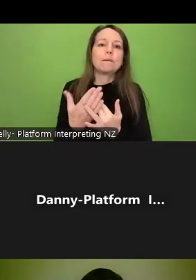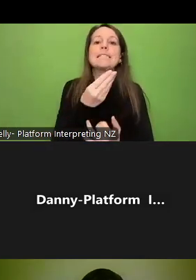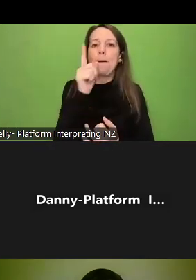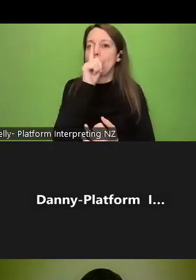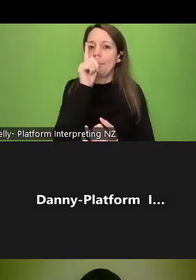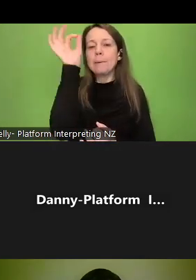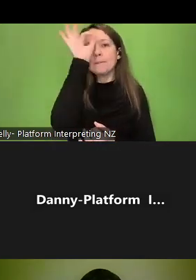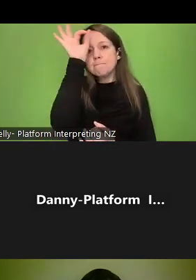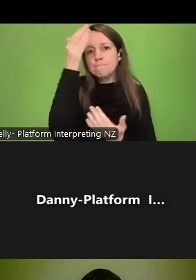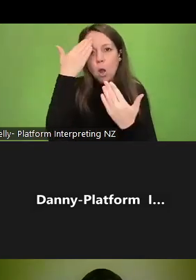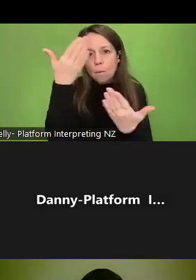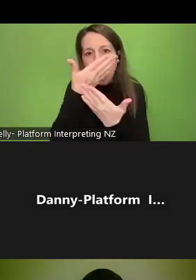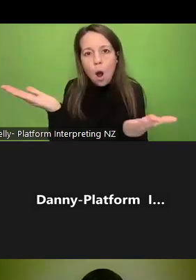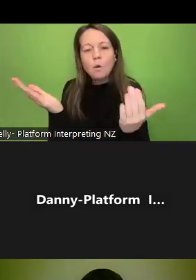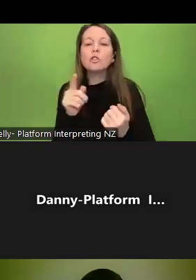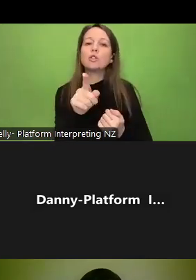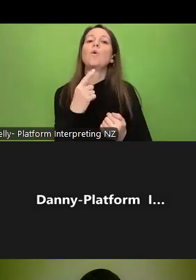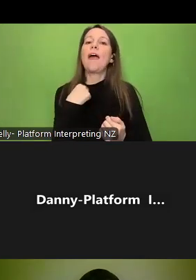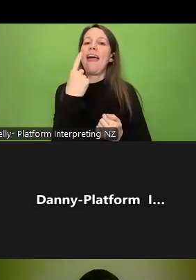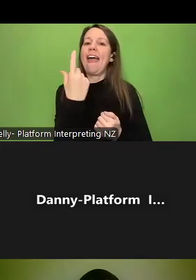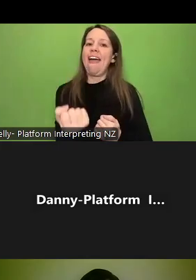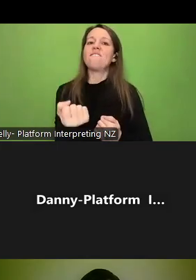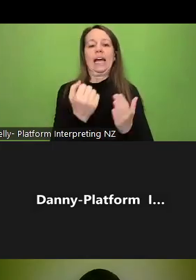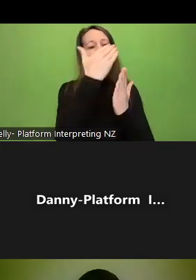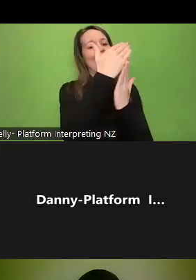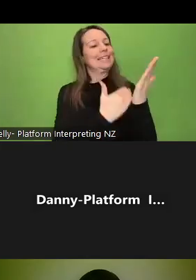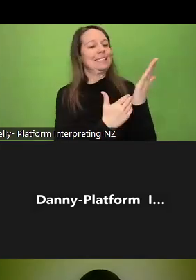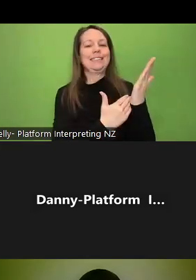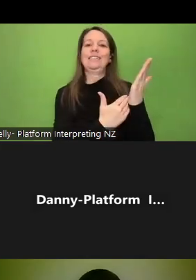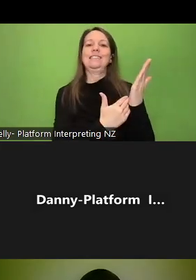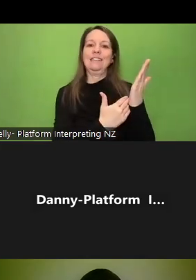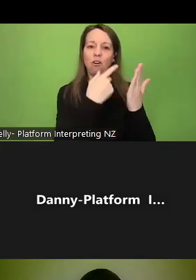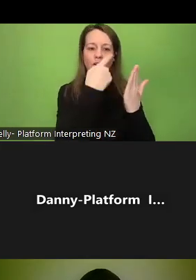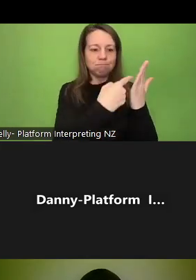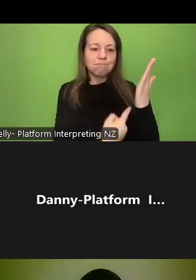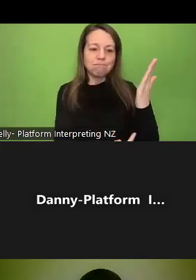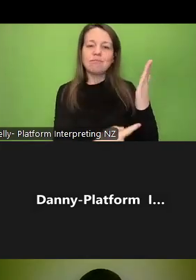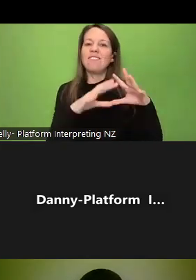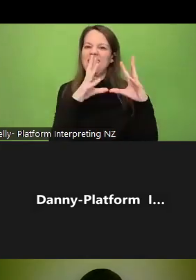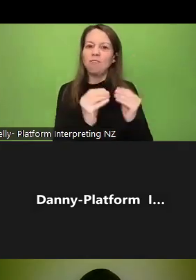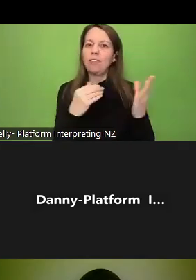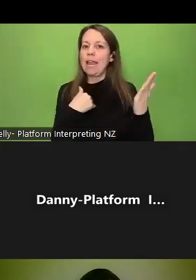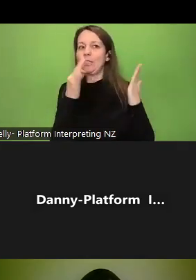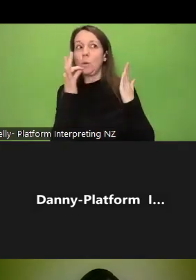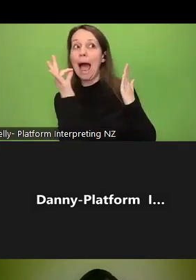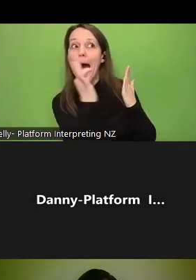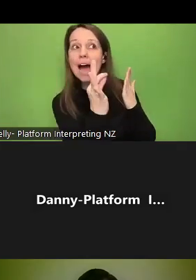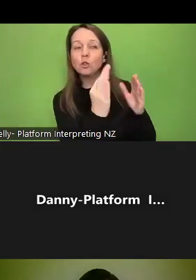sheet list of what you need to ask to really get all of your accessibility goals and dreams ticked,